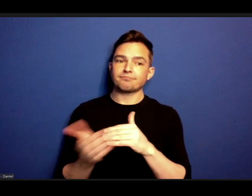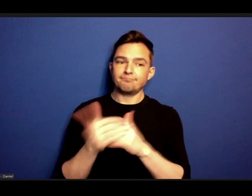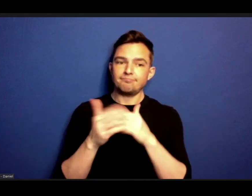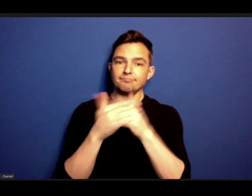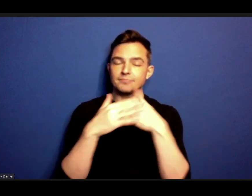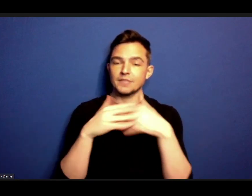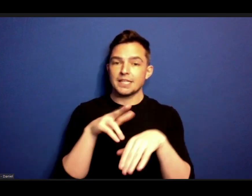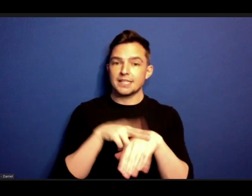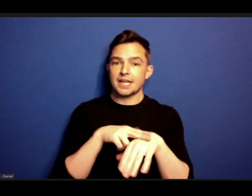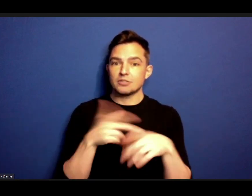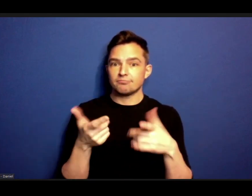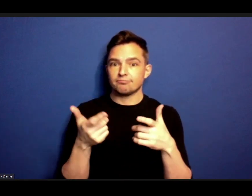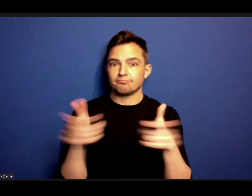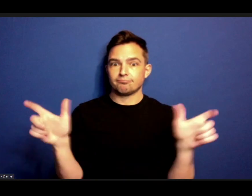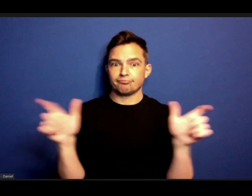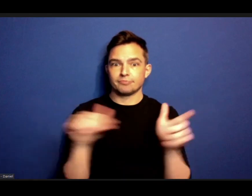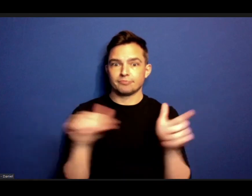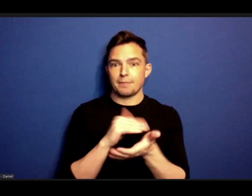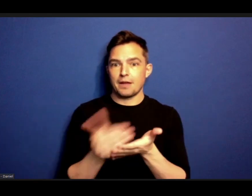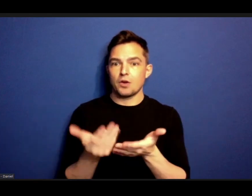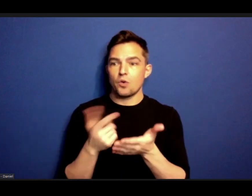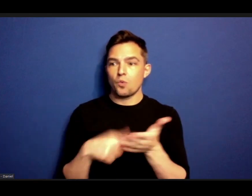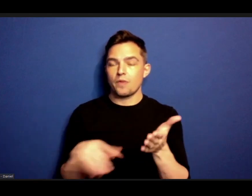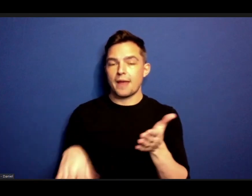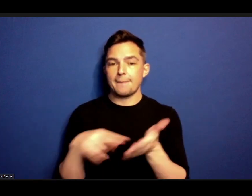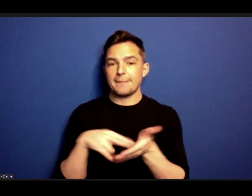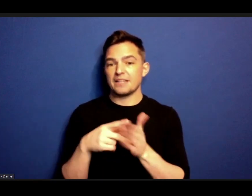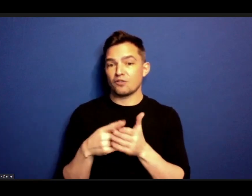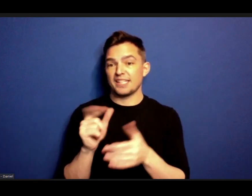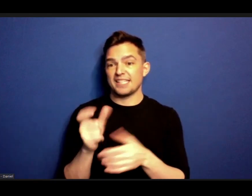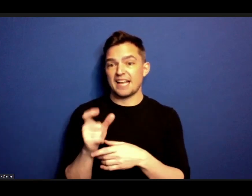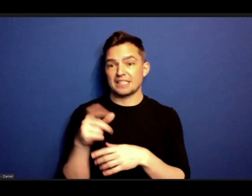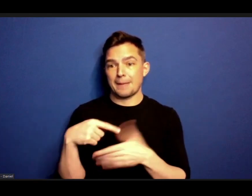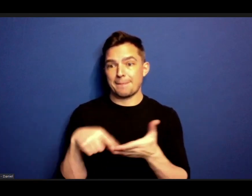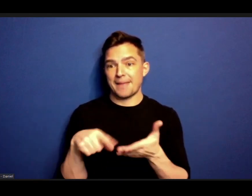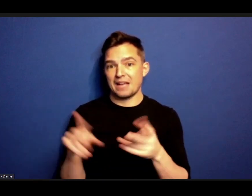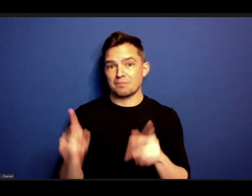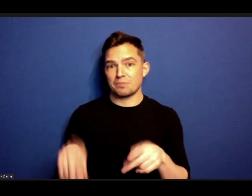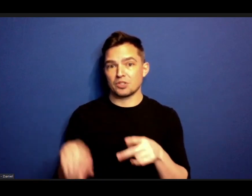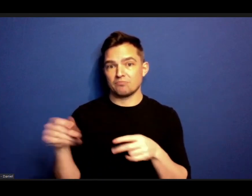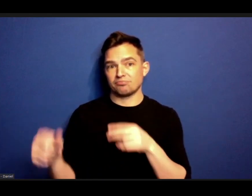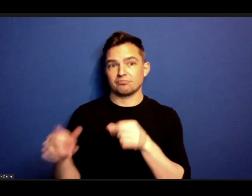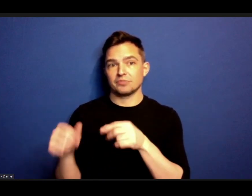rate in terms of what that then means for the taxpayer and strategizing with other groups.